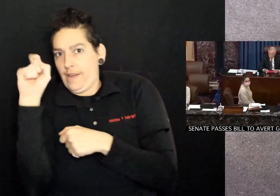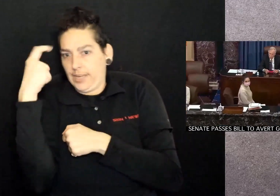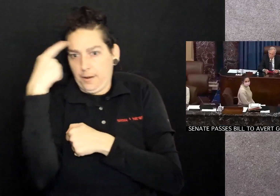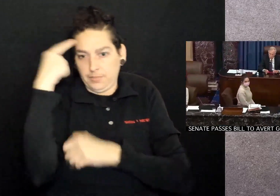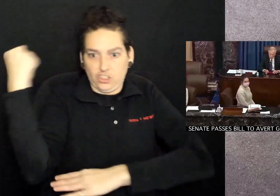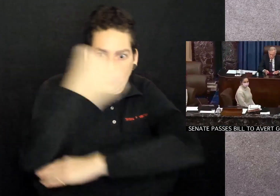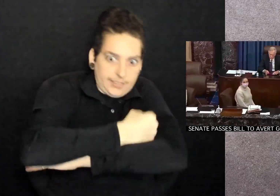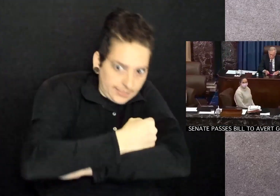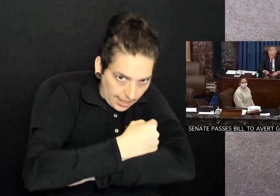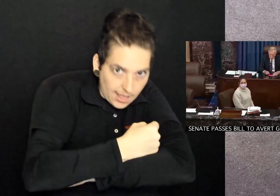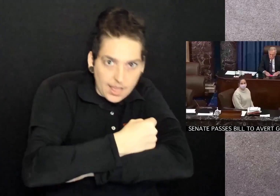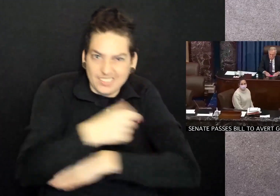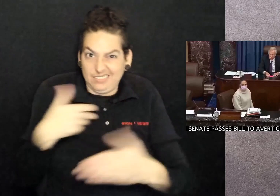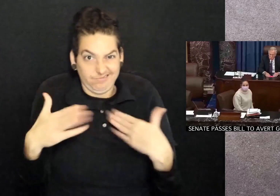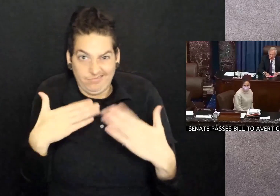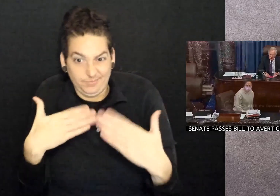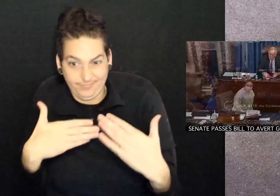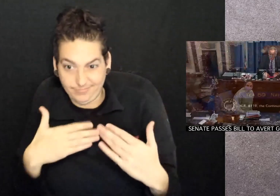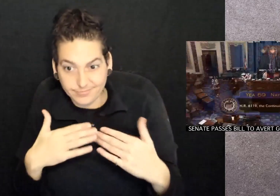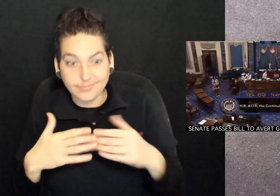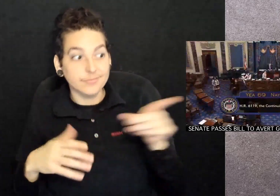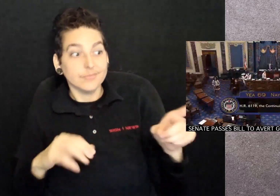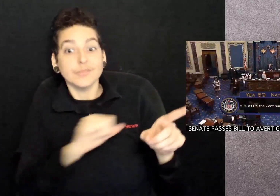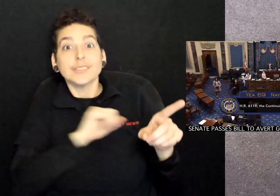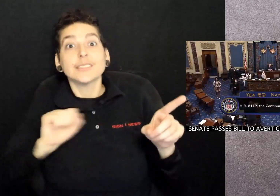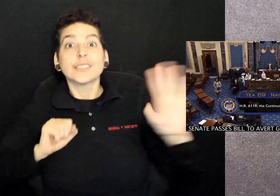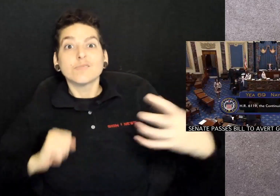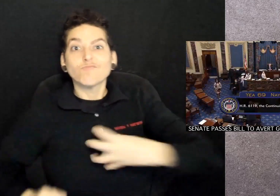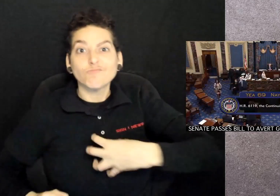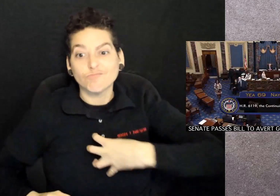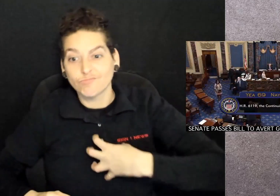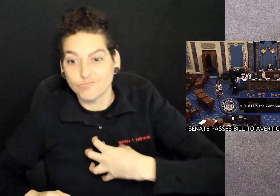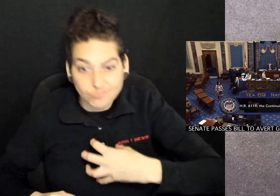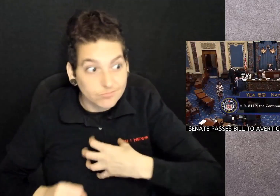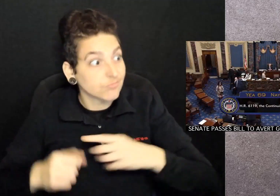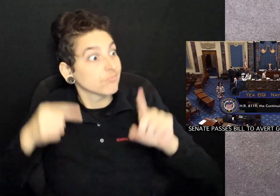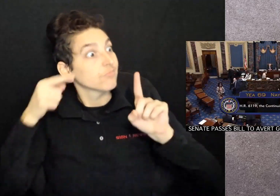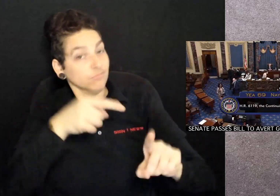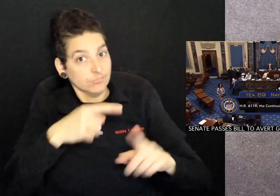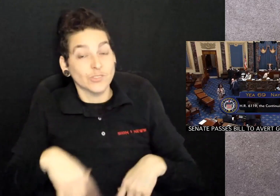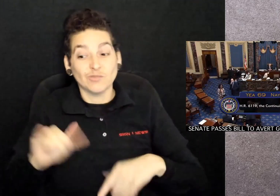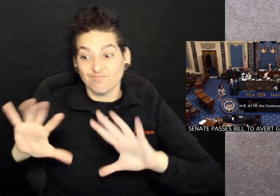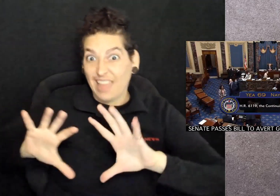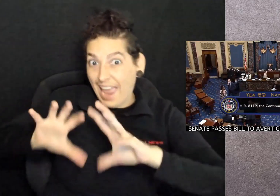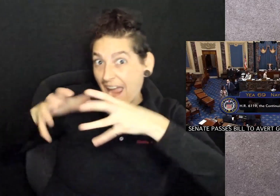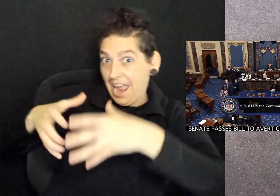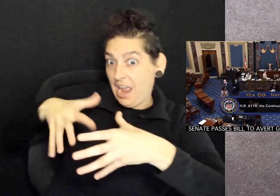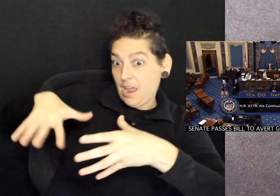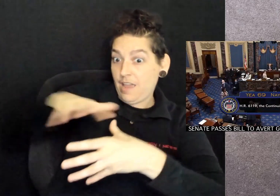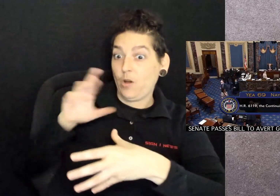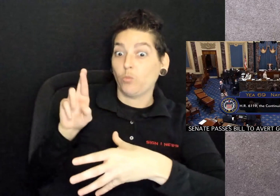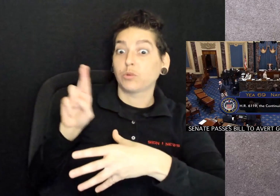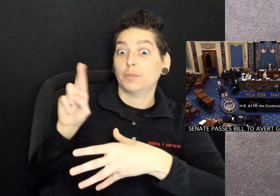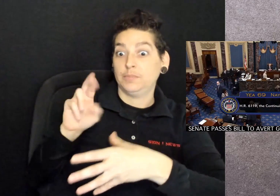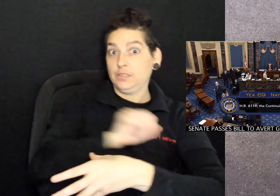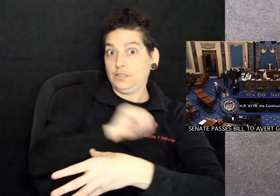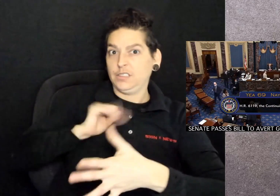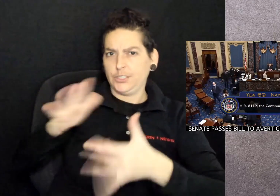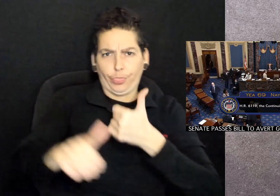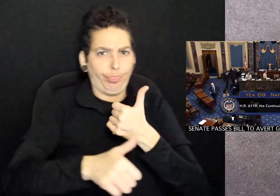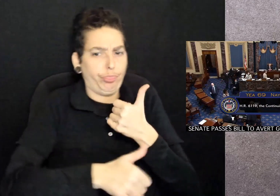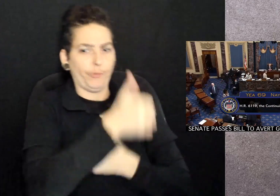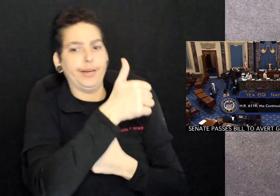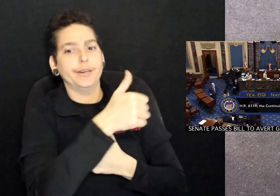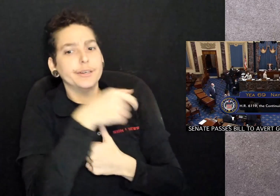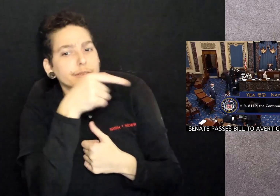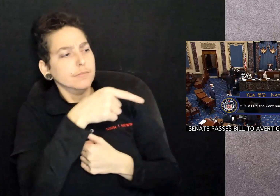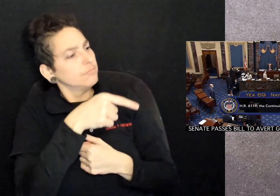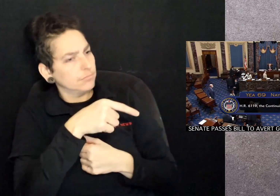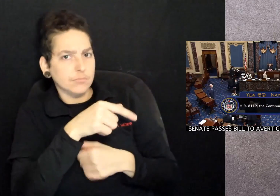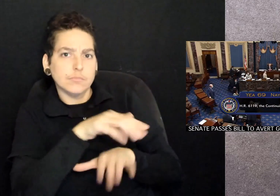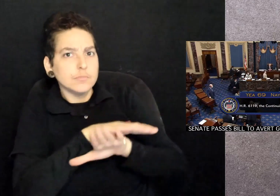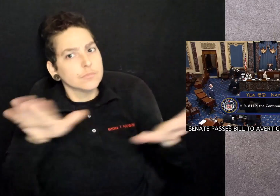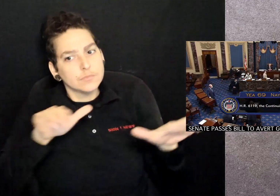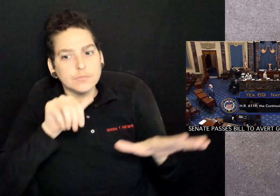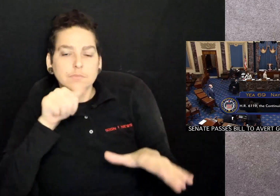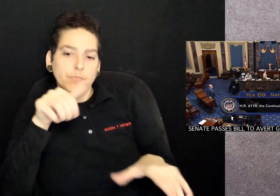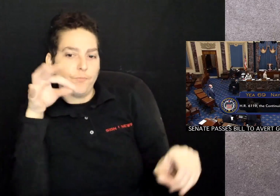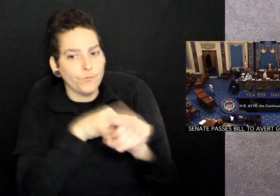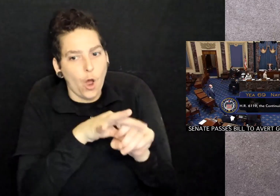to avoid a government shutdown despite objections in the Senate a handful of Senate Republicans